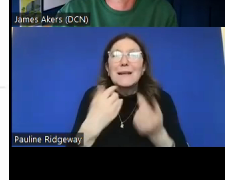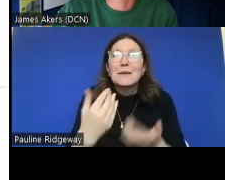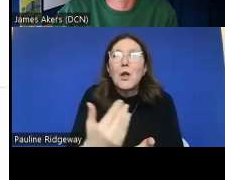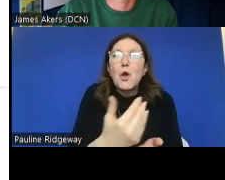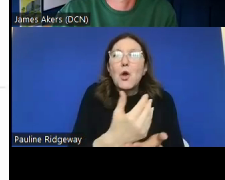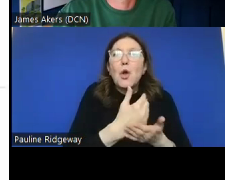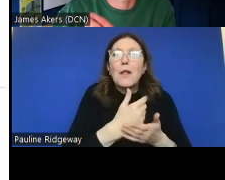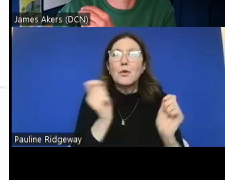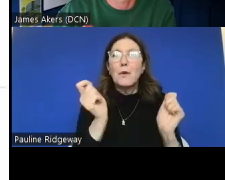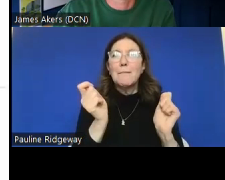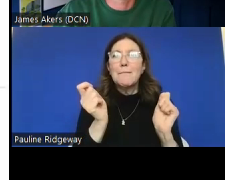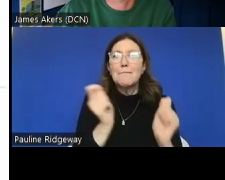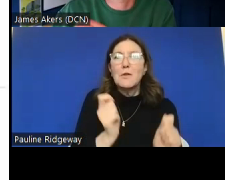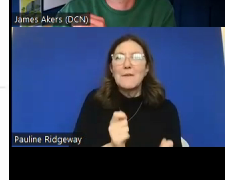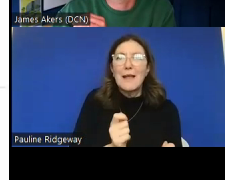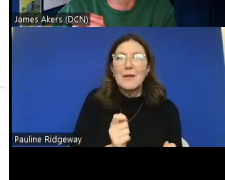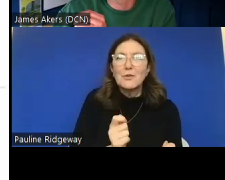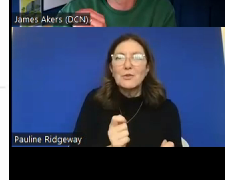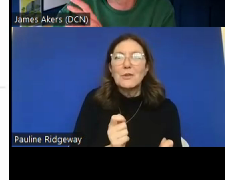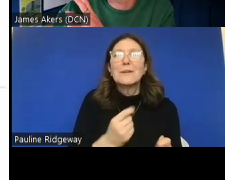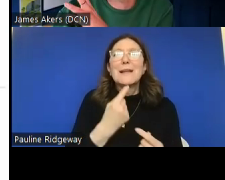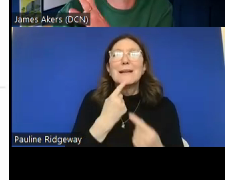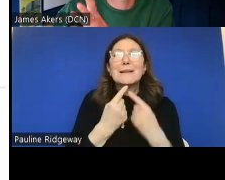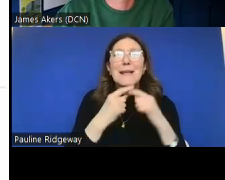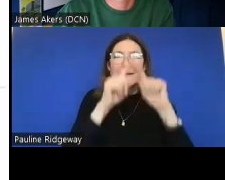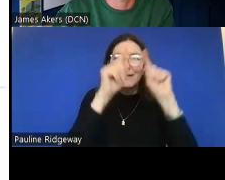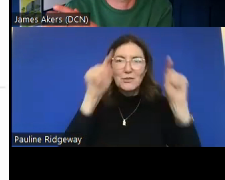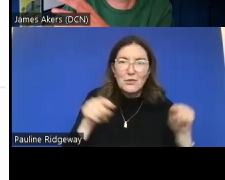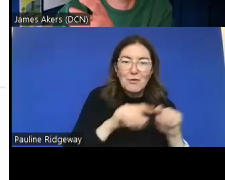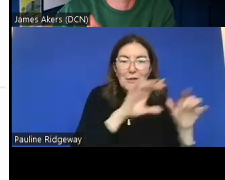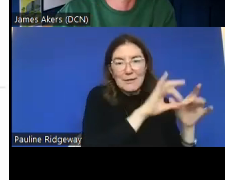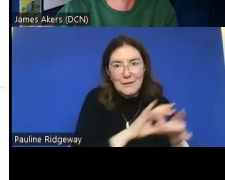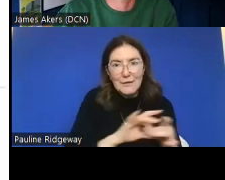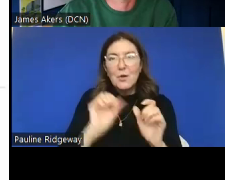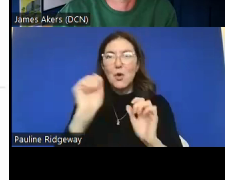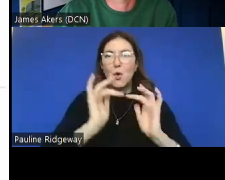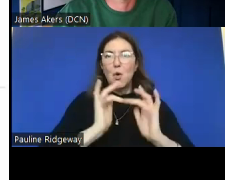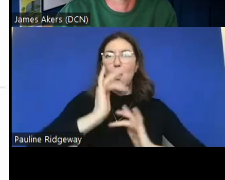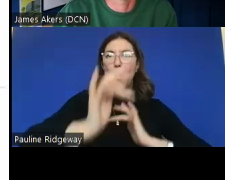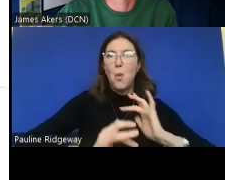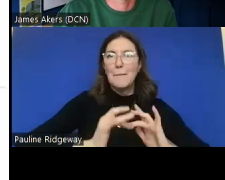data streams, your website, and then there will be this section that you'll be able to toggle things on and off as well